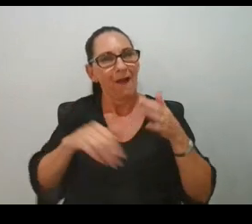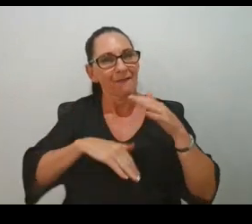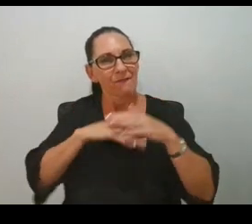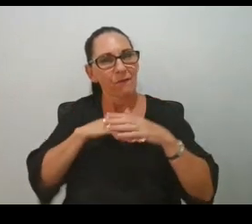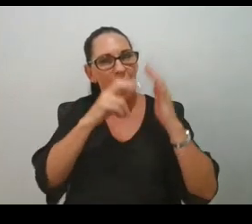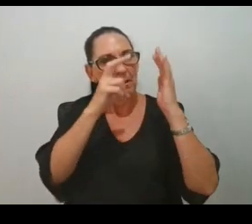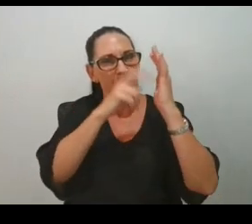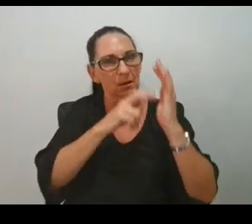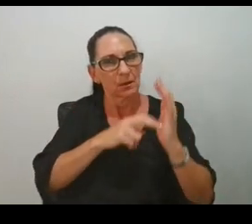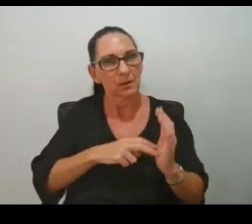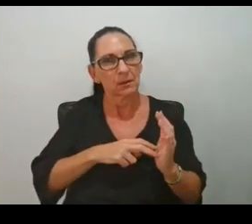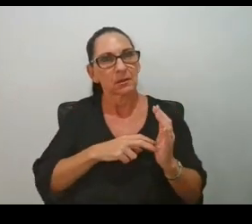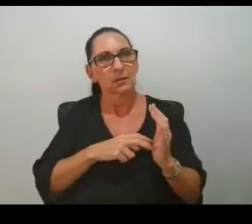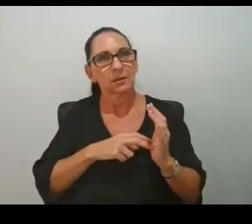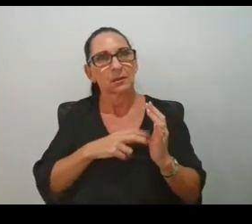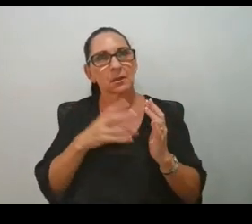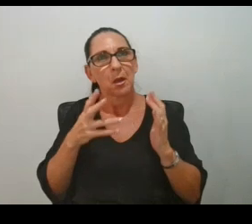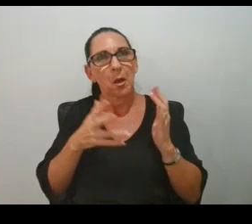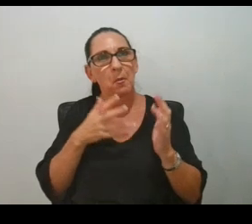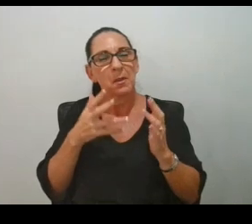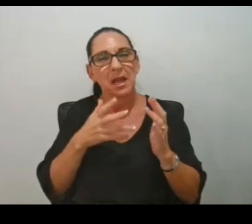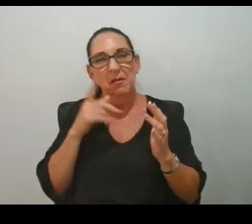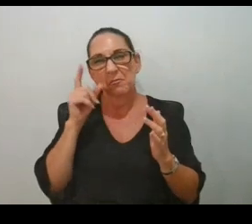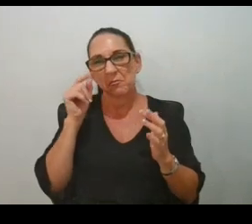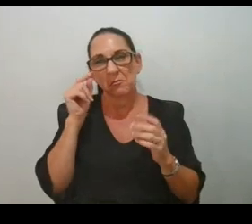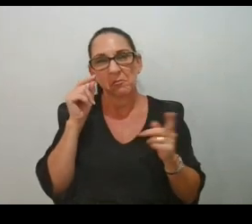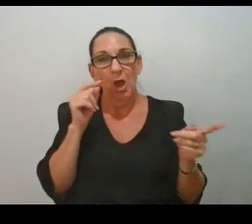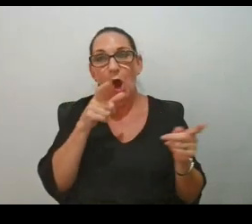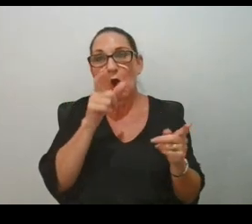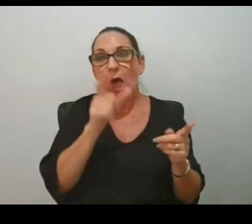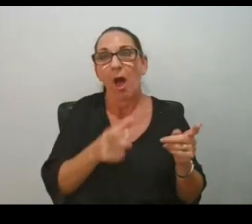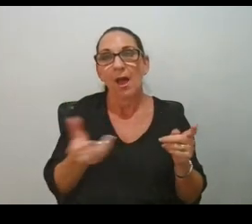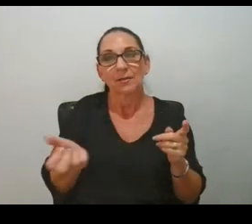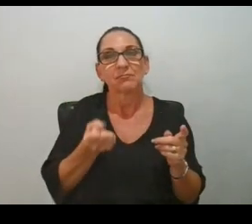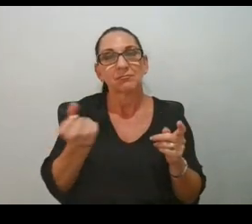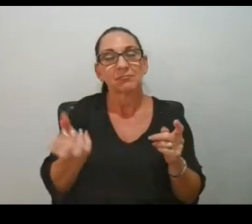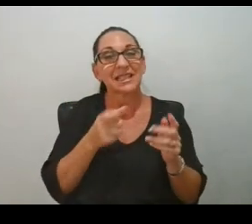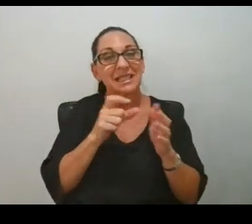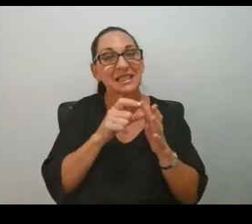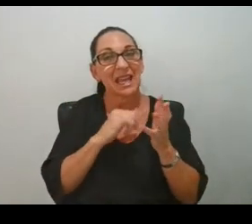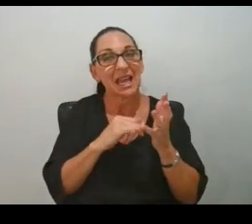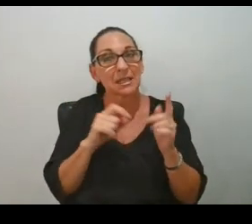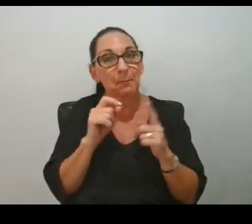client's in receipt of a full disability support pension but they don't tick that they've got a